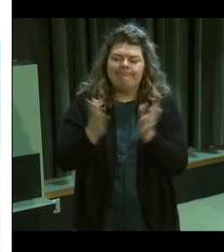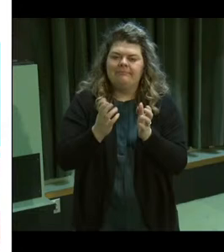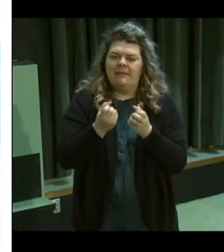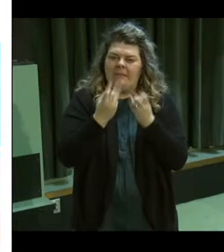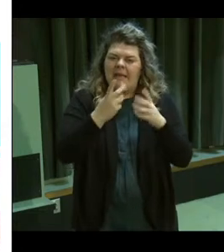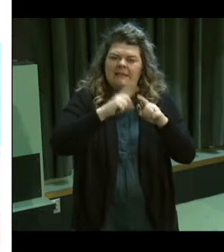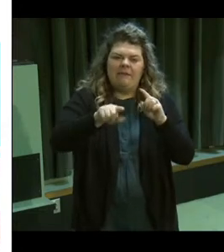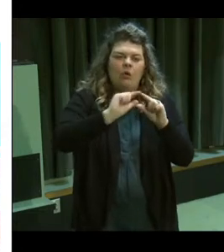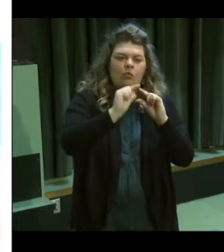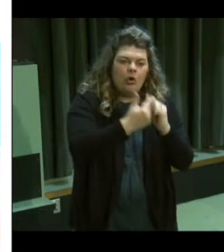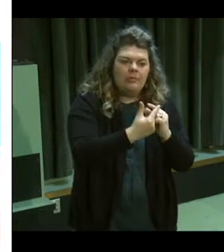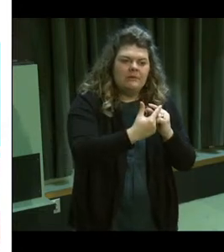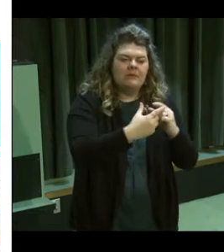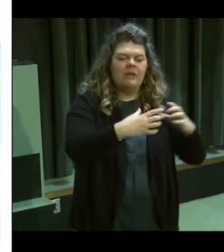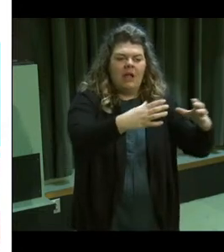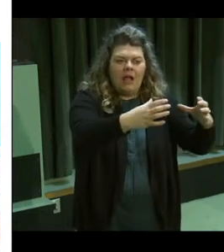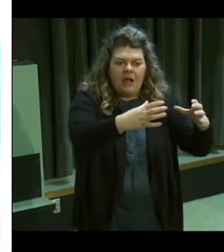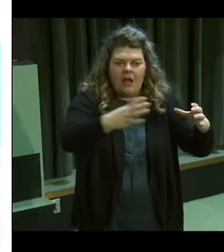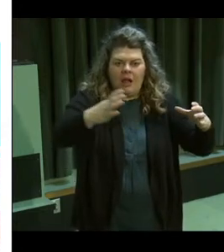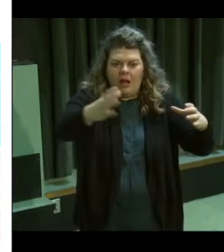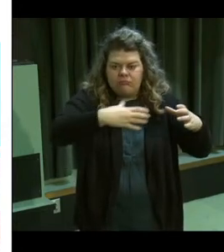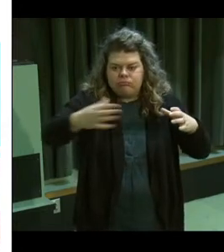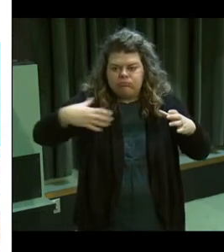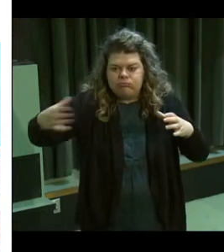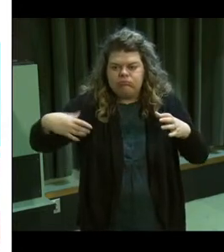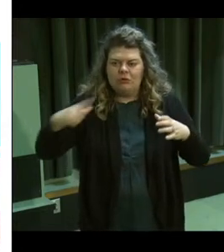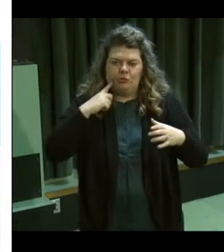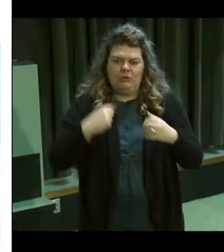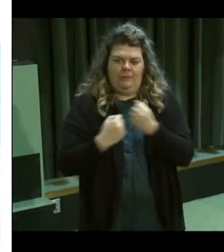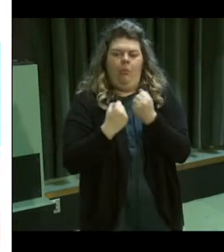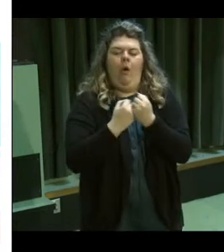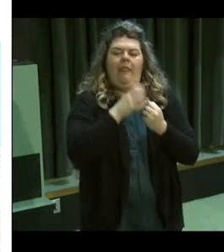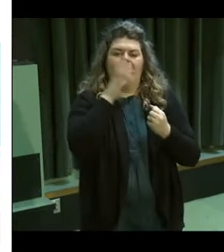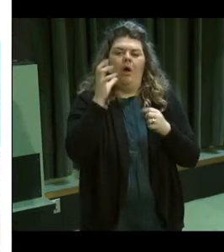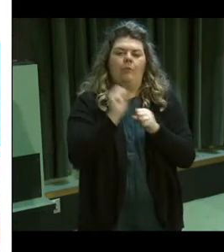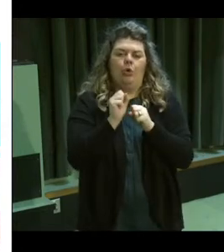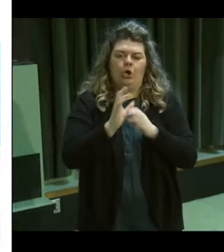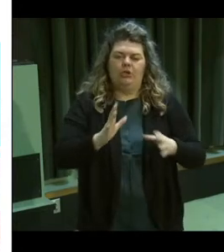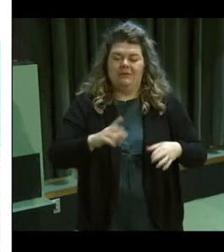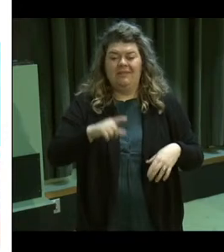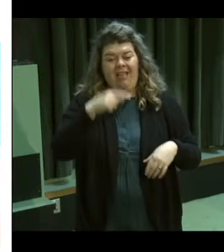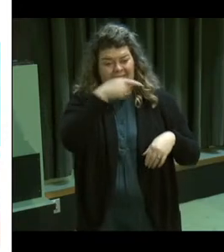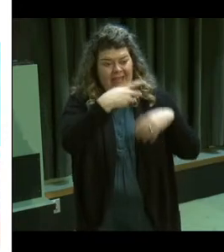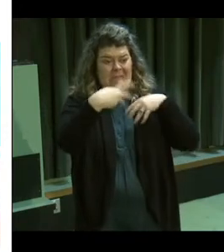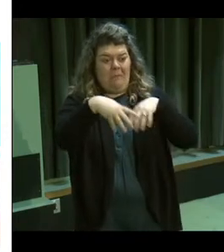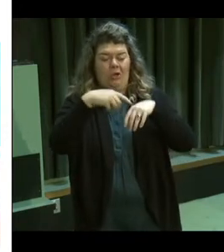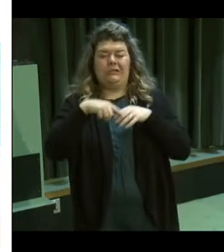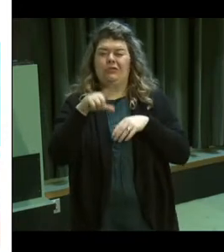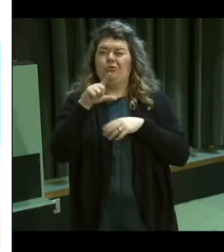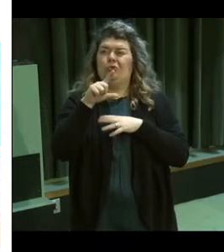different groups together to